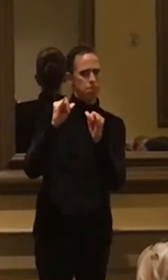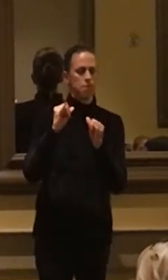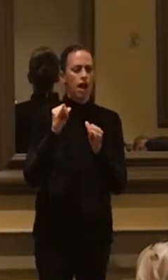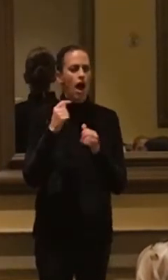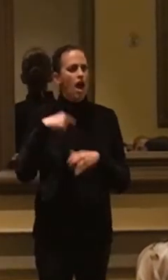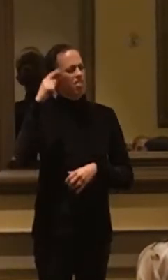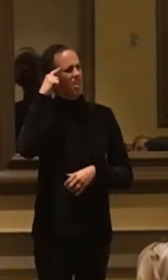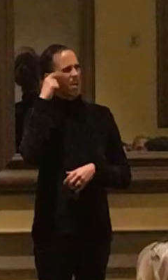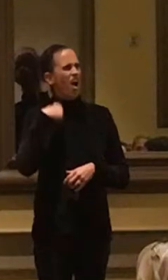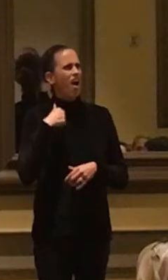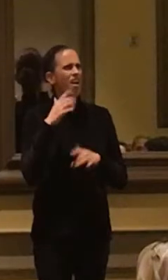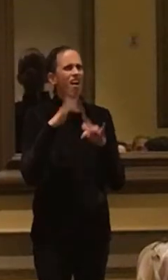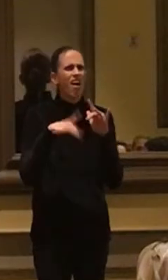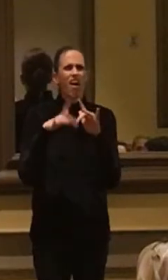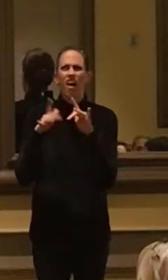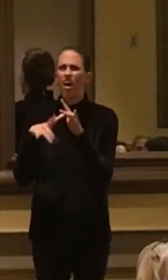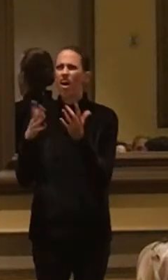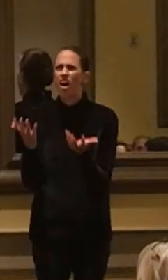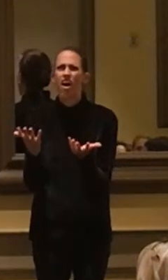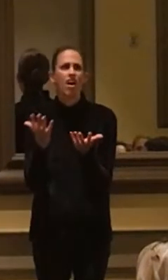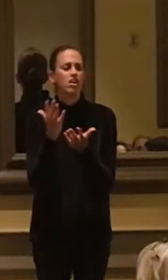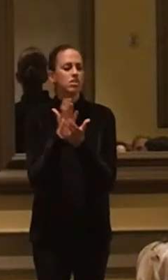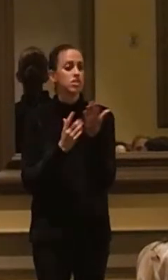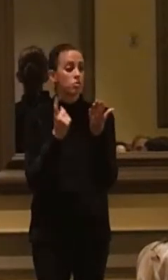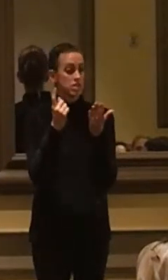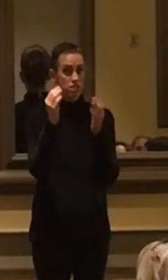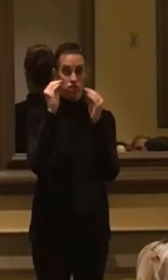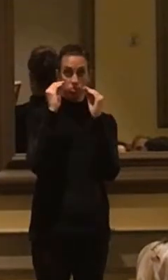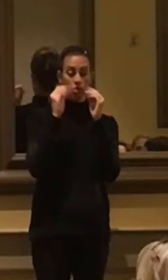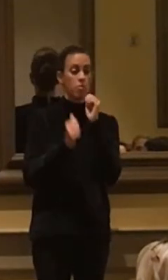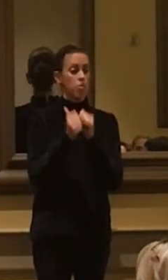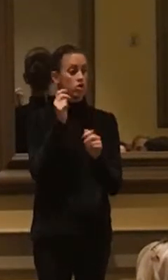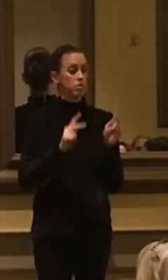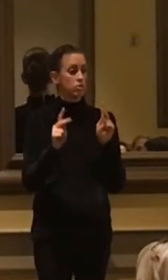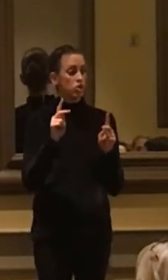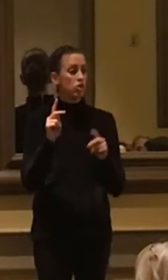someone teaches me that most people can hear birds in the trees.